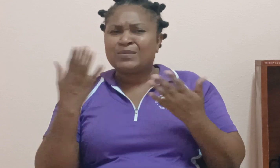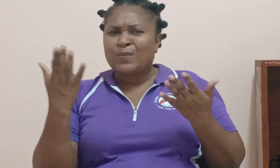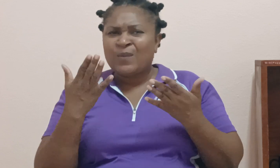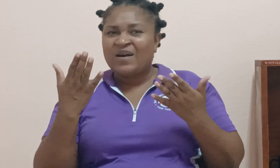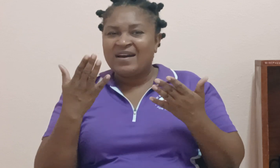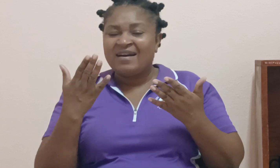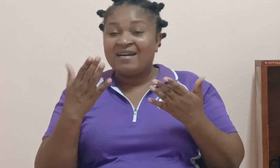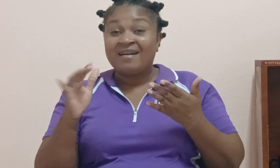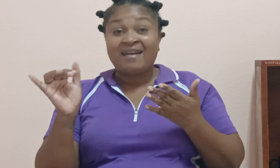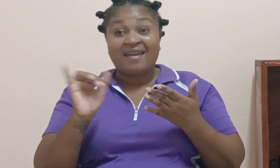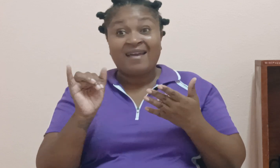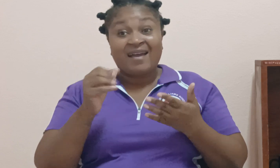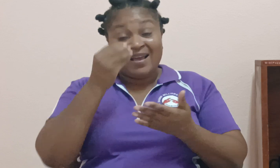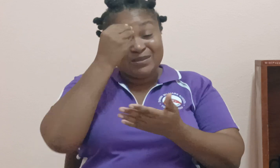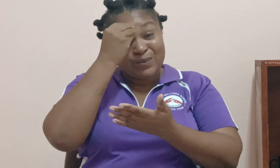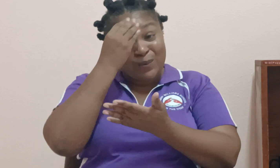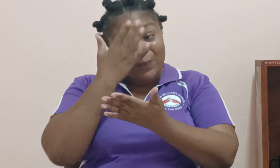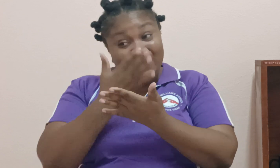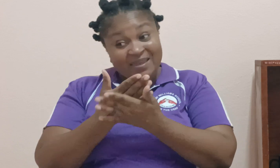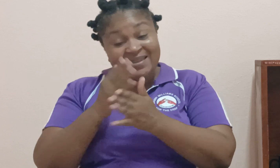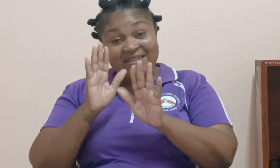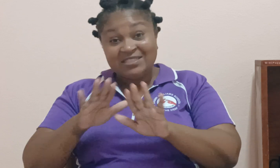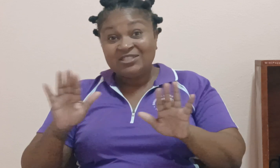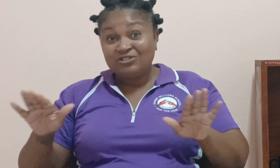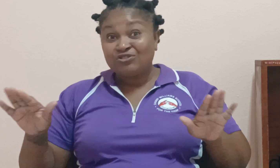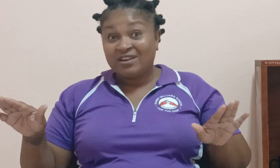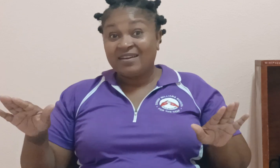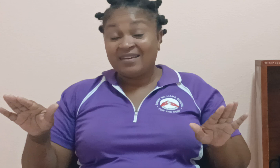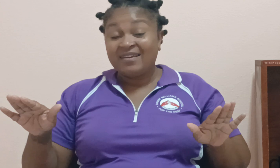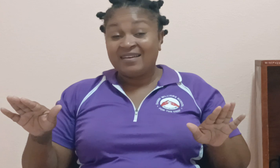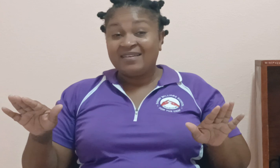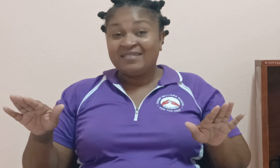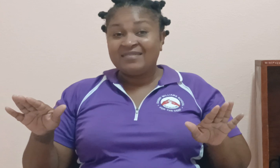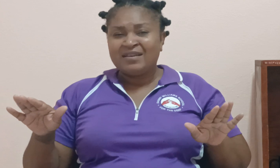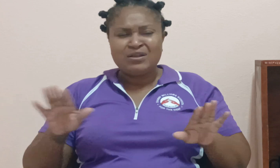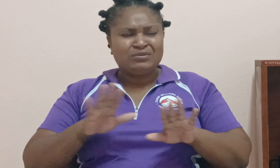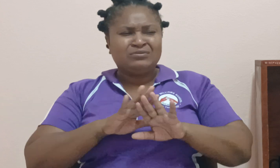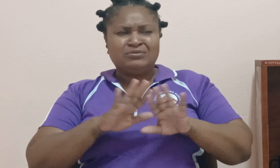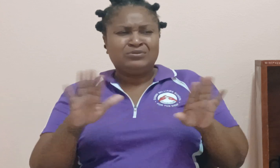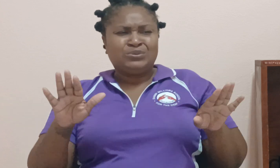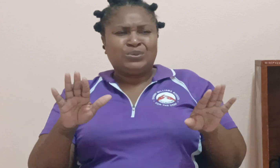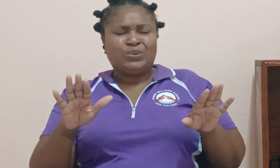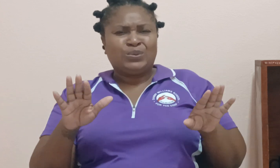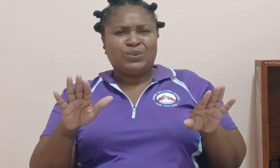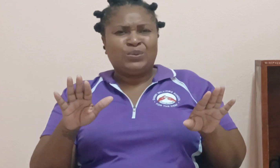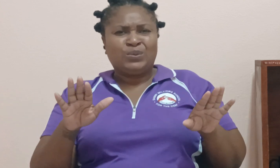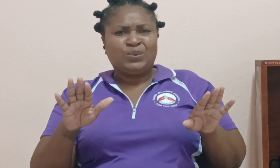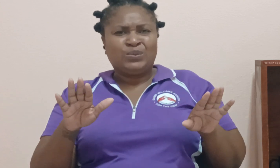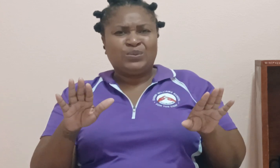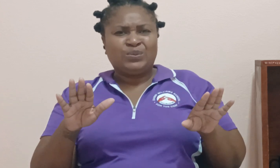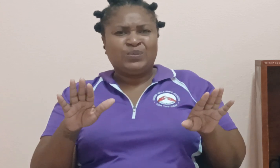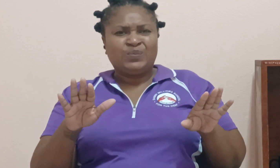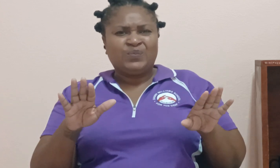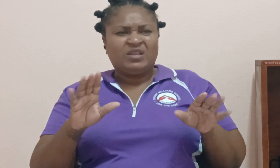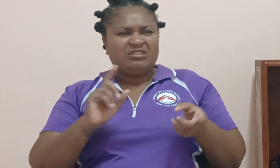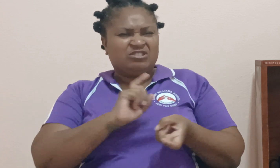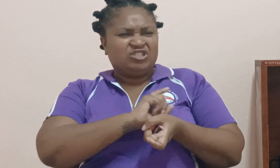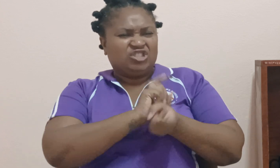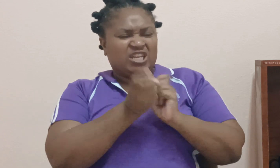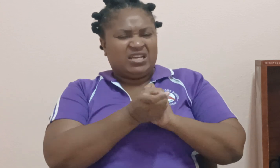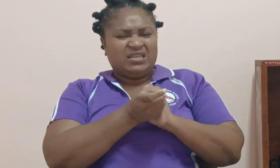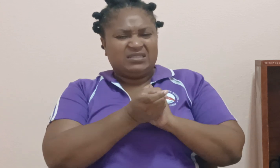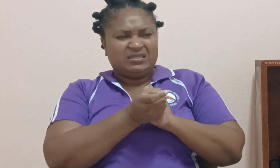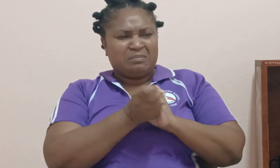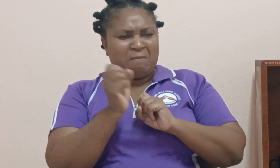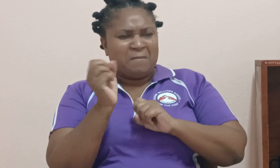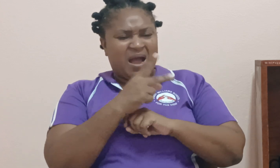As obedient children, do not conform to the evil desires you had when you lived